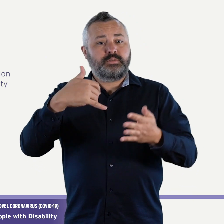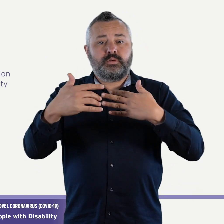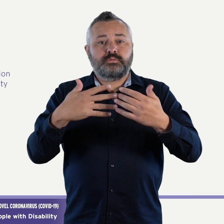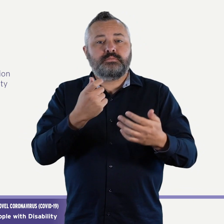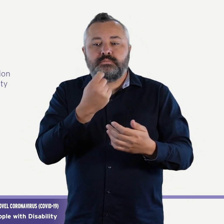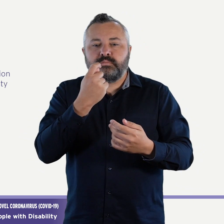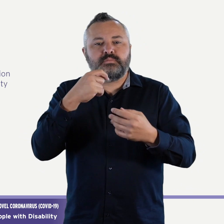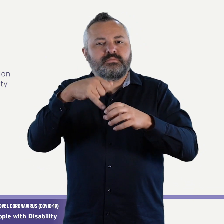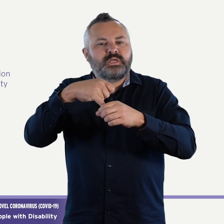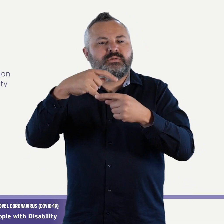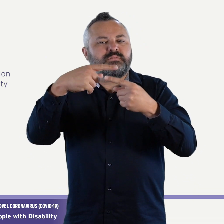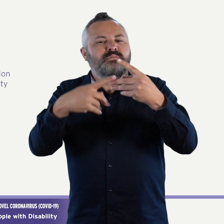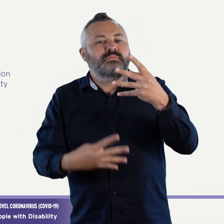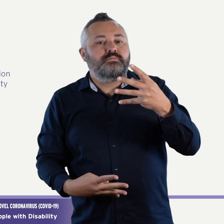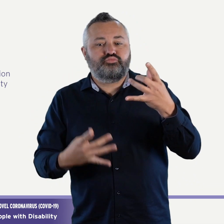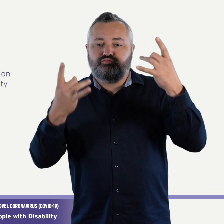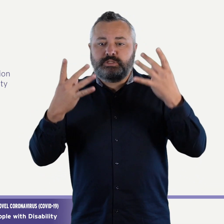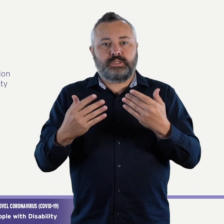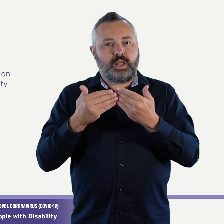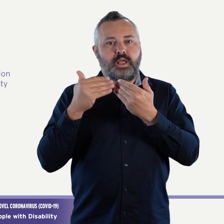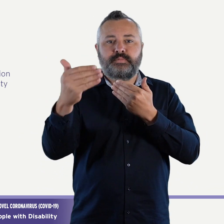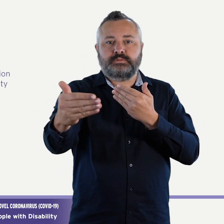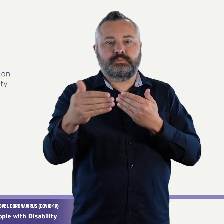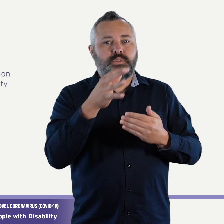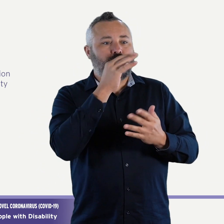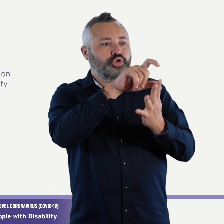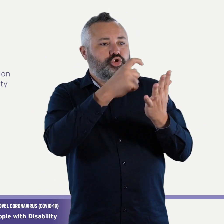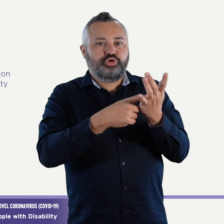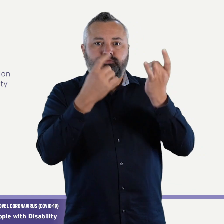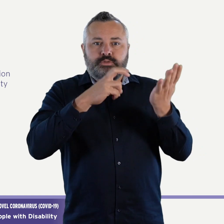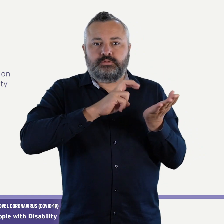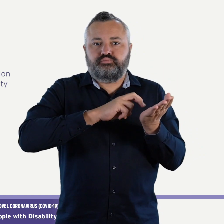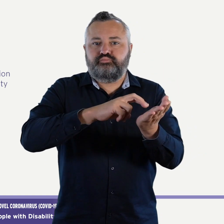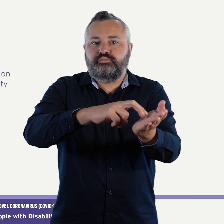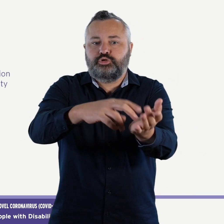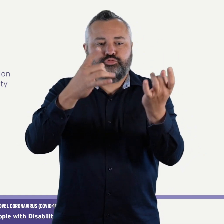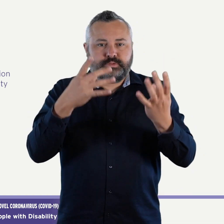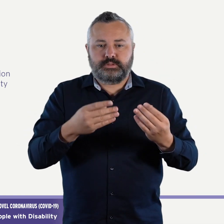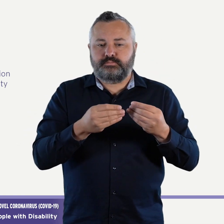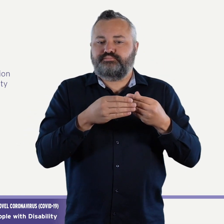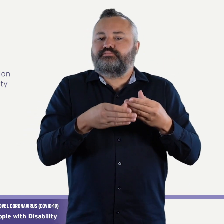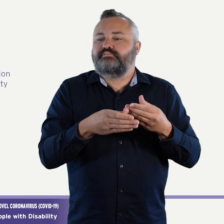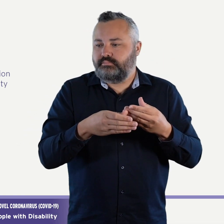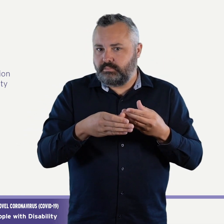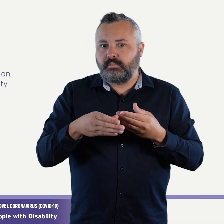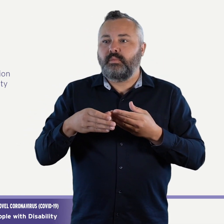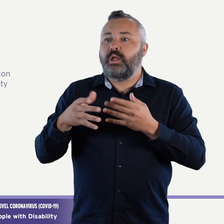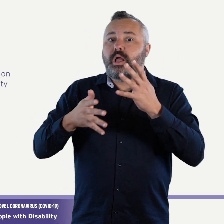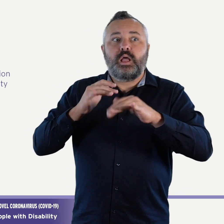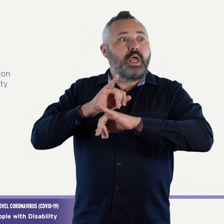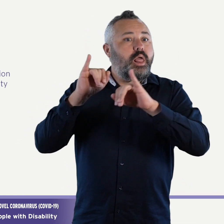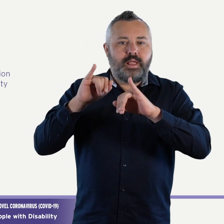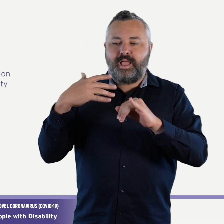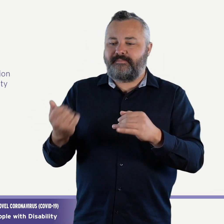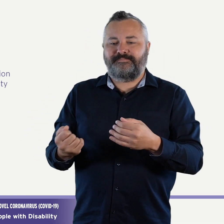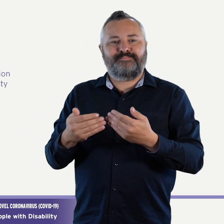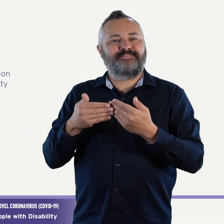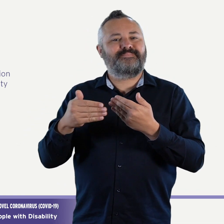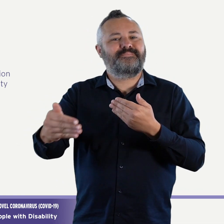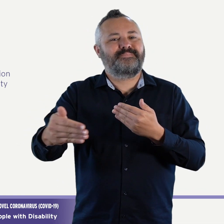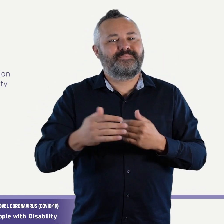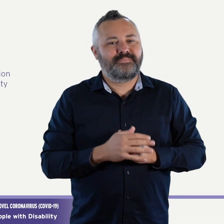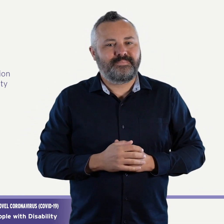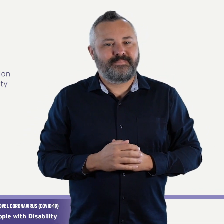Ensure, where possible, prescriptions are filled in advance and repeat prescriptions are accessible.